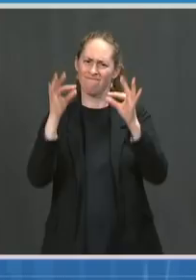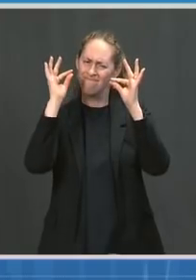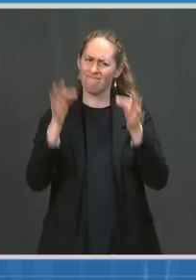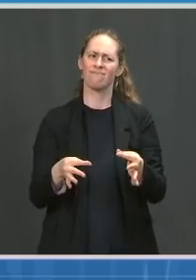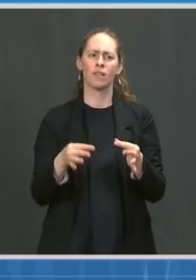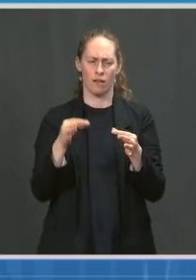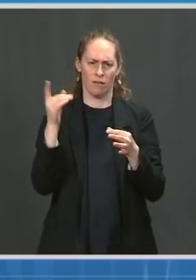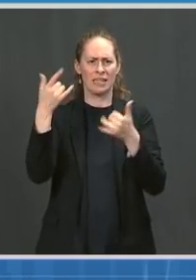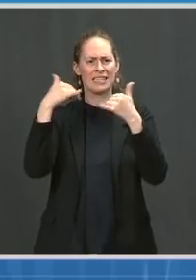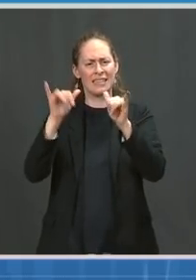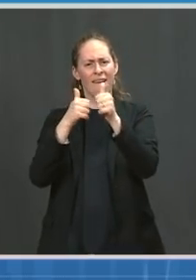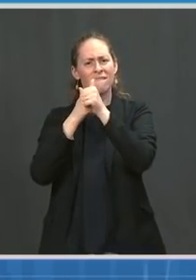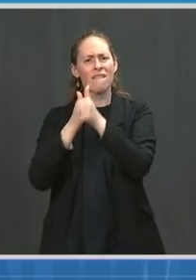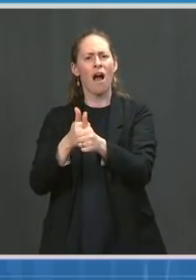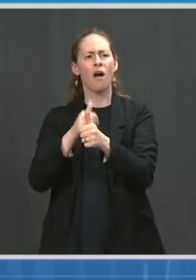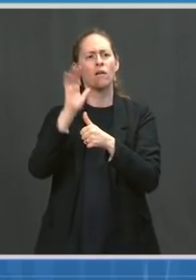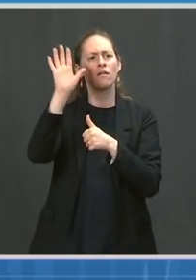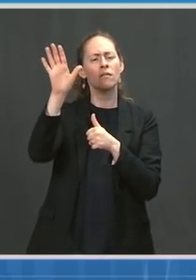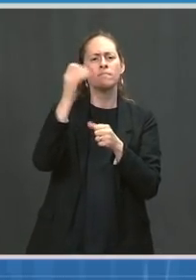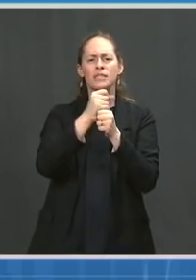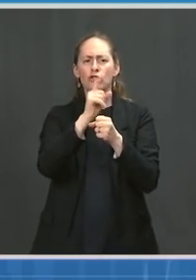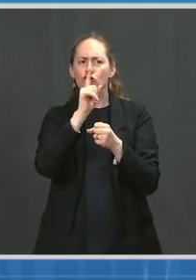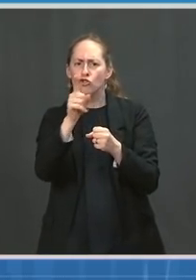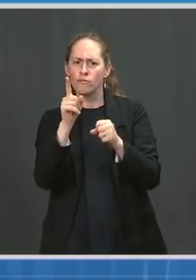any possibility of adverse events,